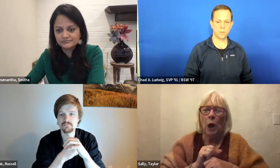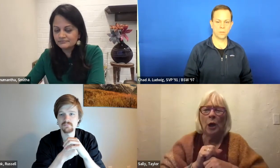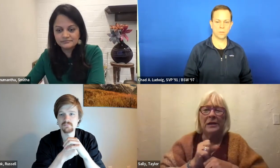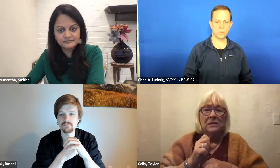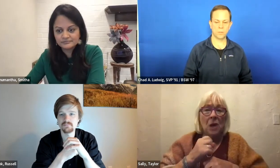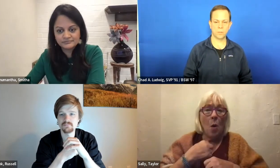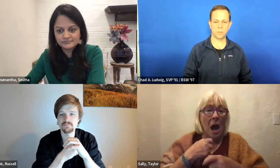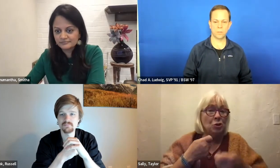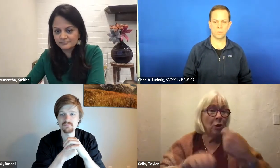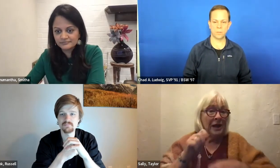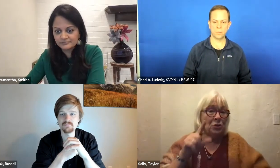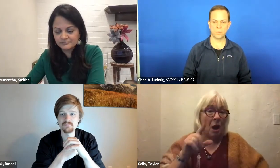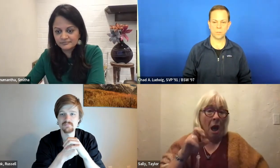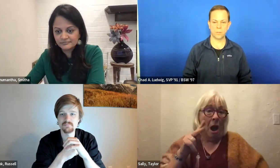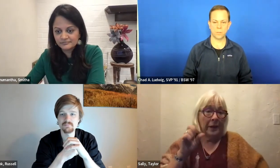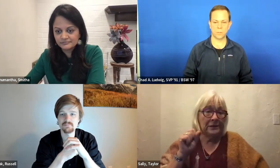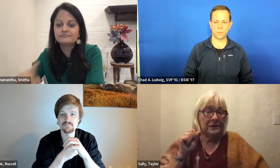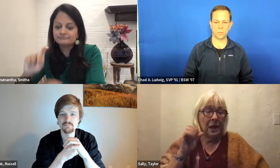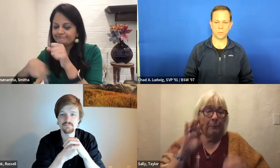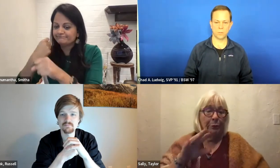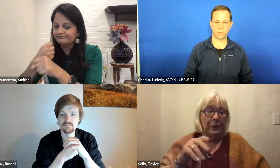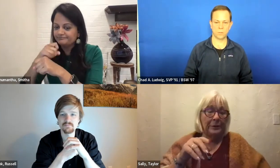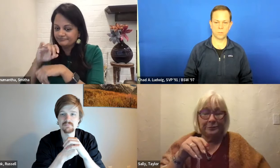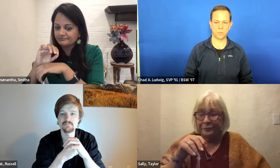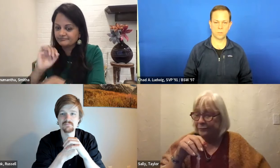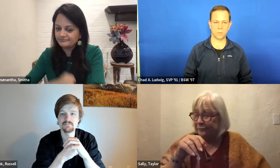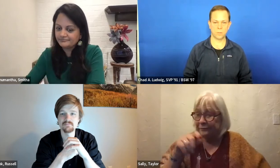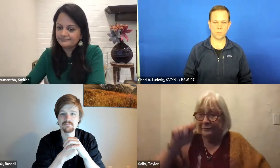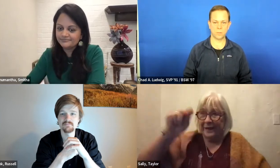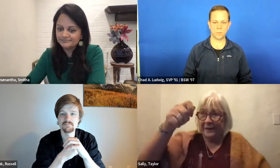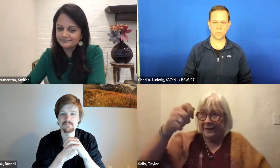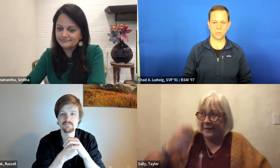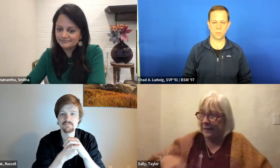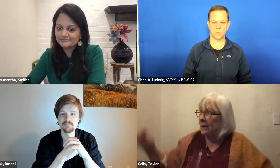and the light that we had I don't think was working, so I had to change the locks, unfortunately.